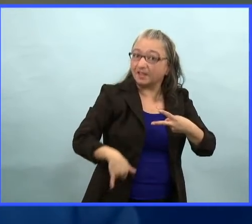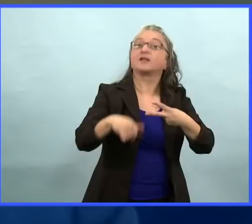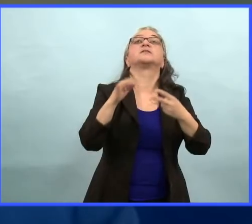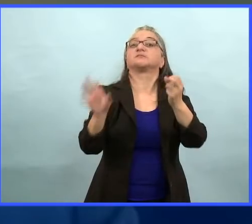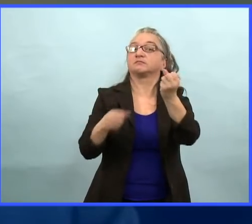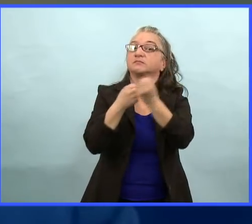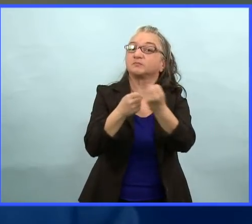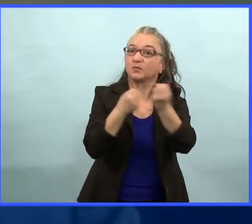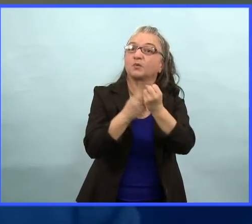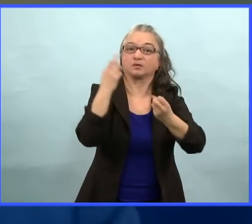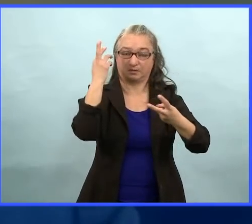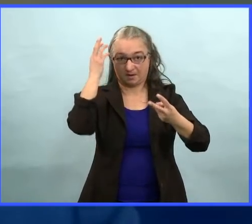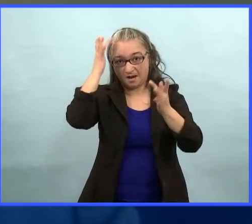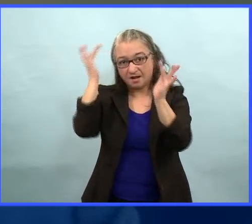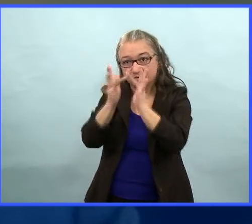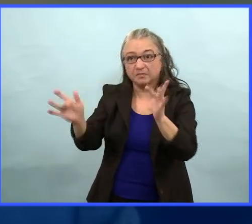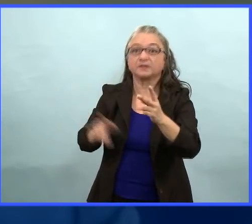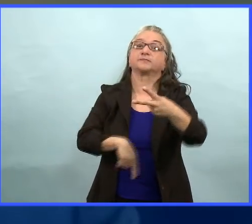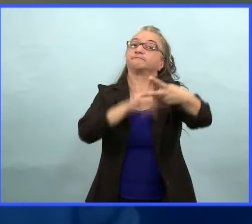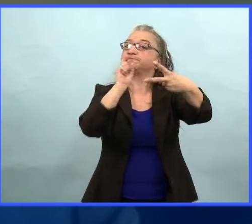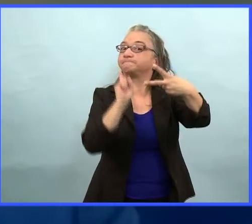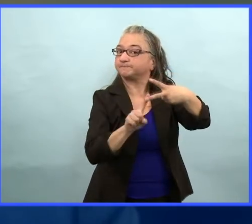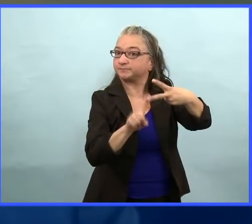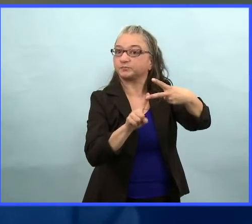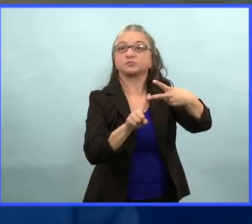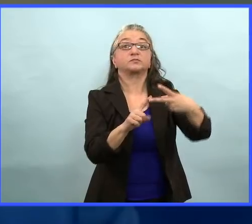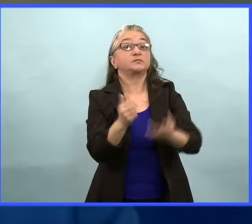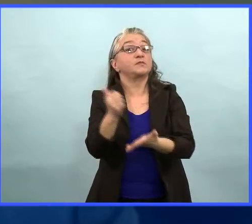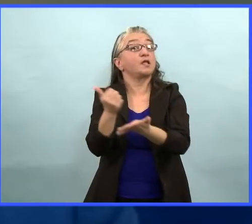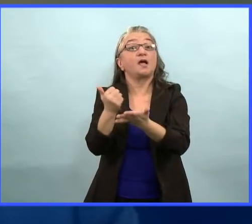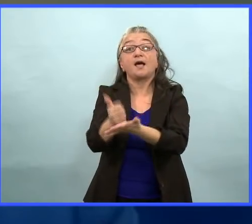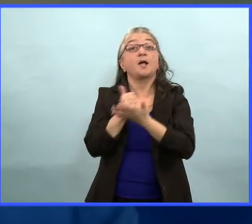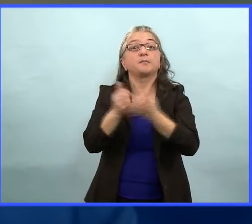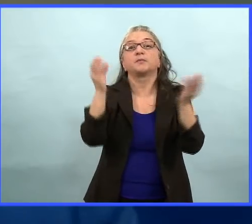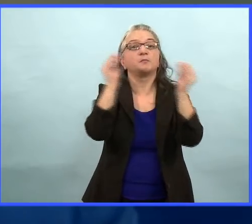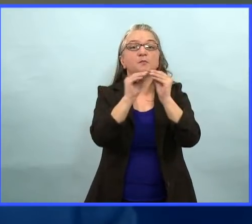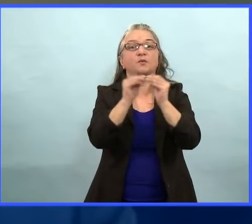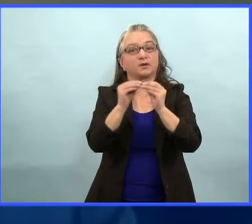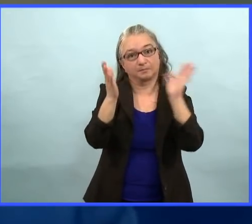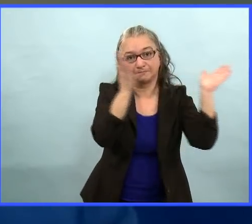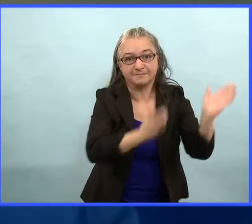and two it supports our planning efforts which are so important to our ongoing response